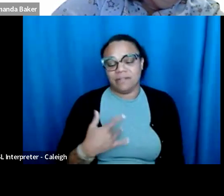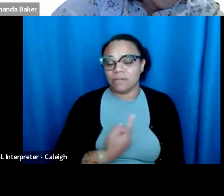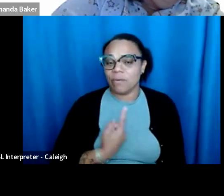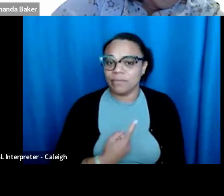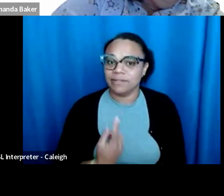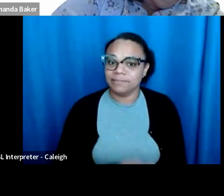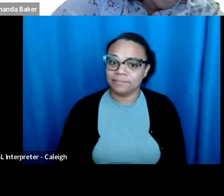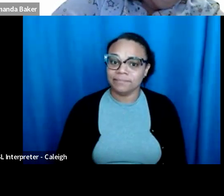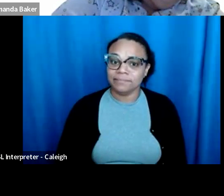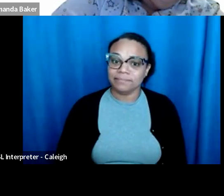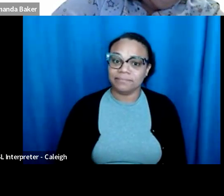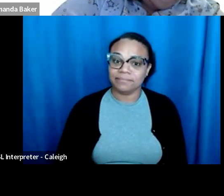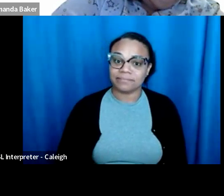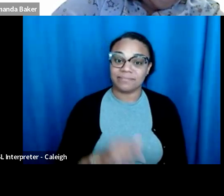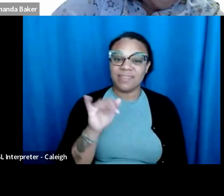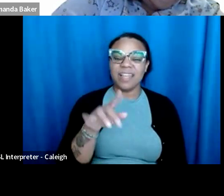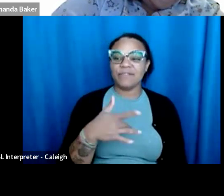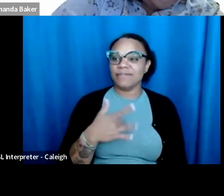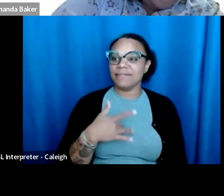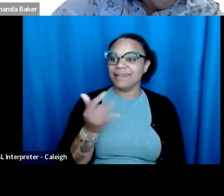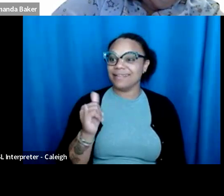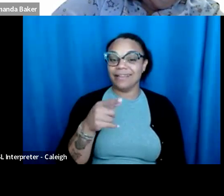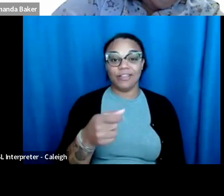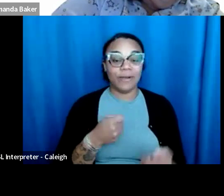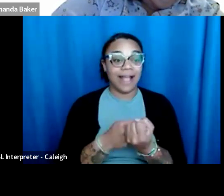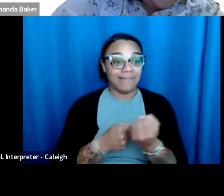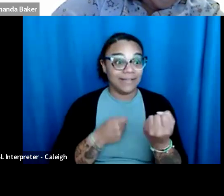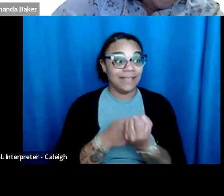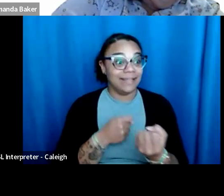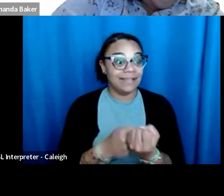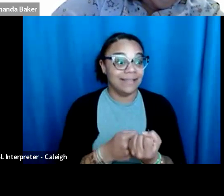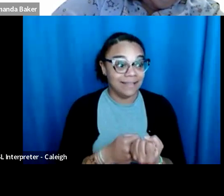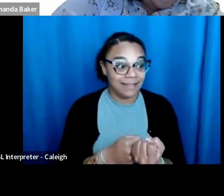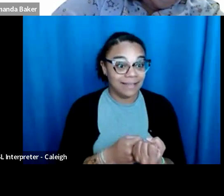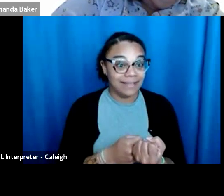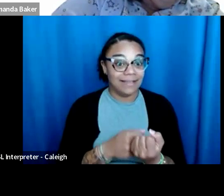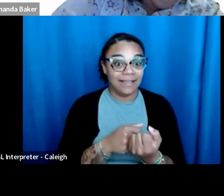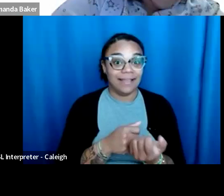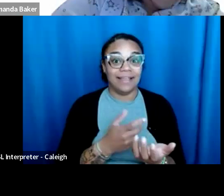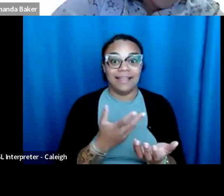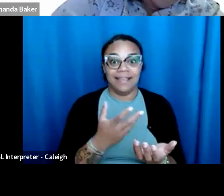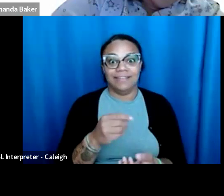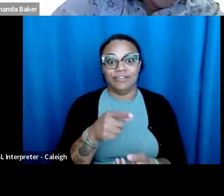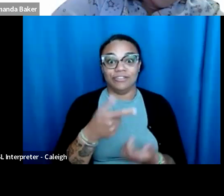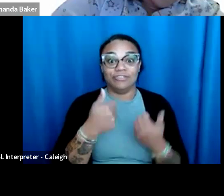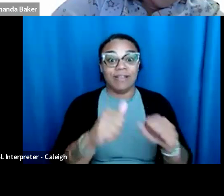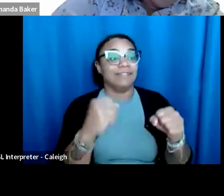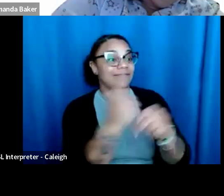especially when you feel like you're advocating and bucking up against huge systems that are overwhelming,